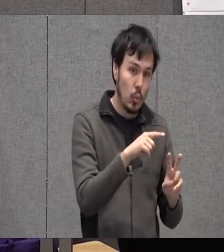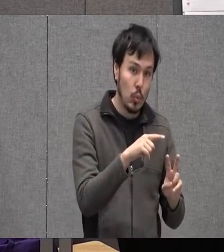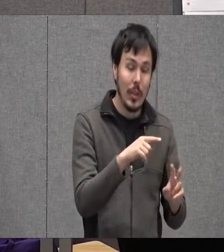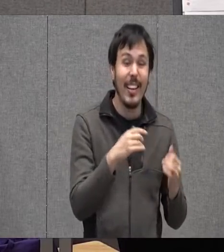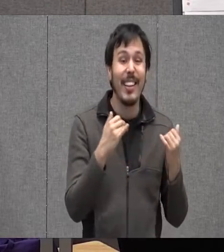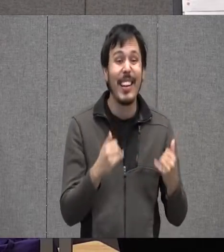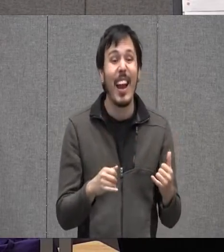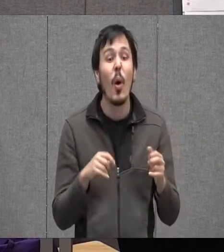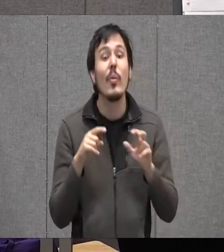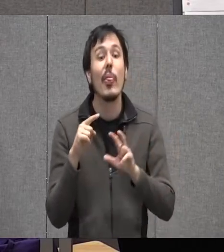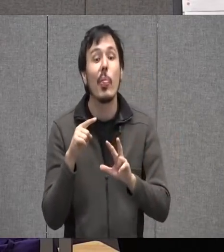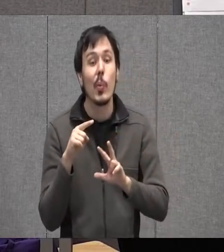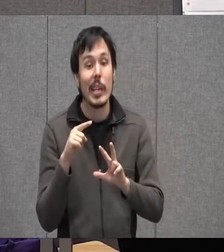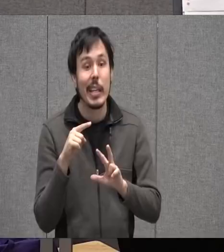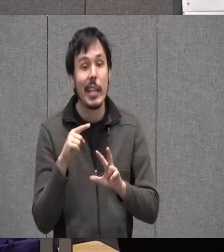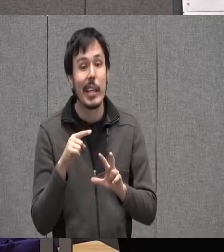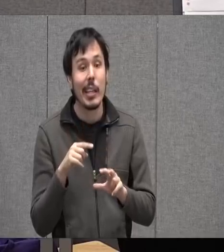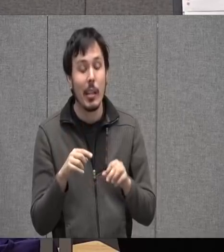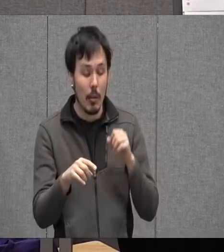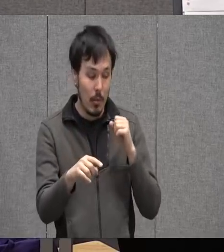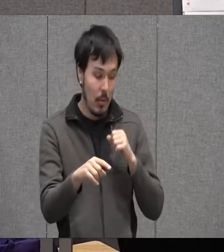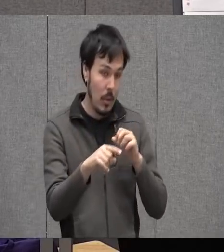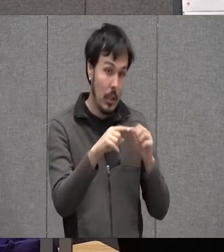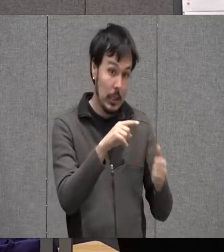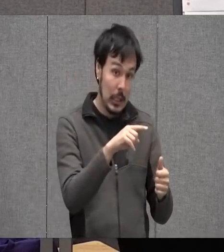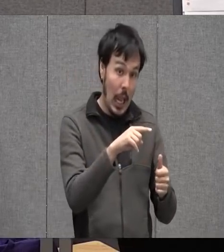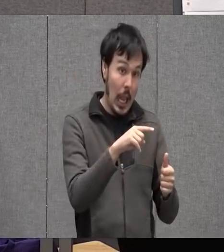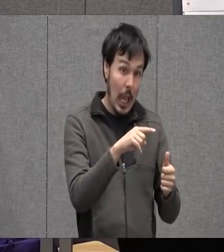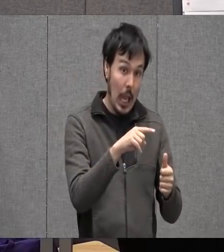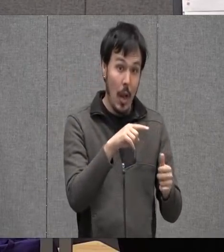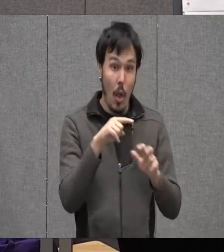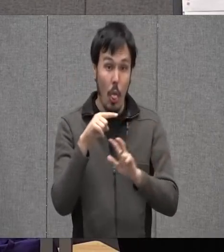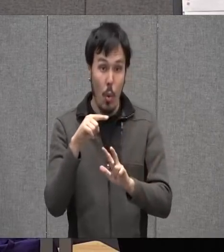So, 10 will not work as my common denominator, why?